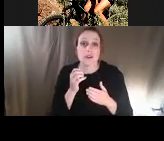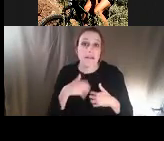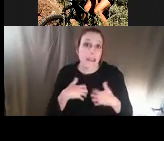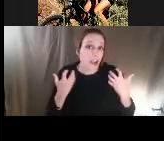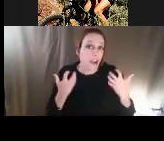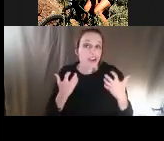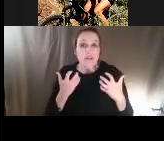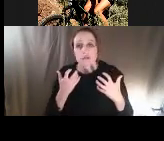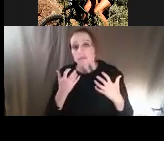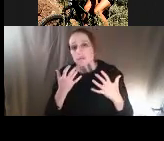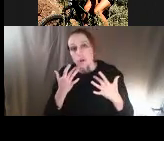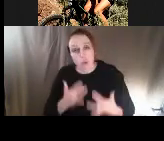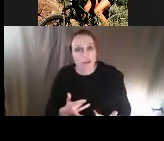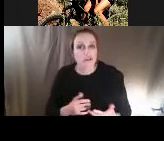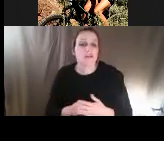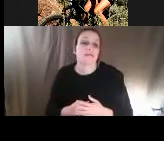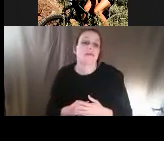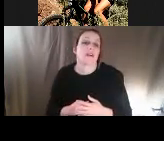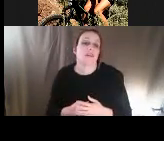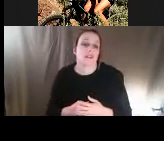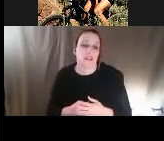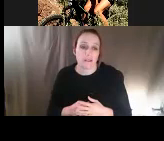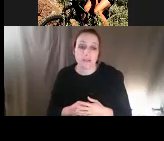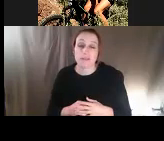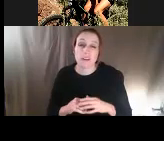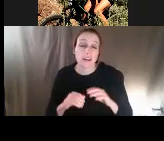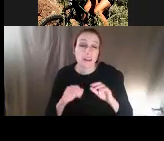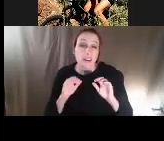help decrease working ability and problem